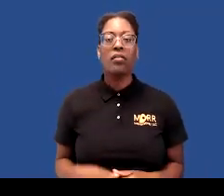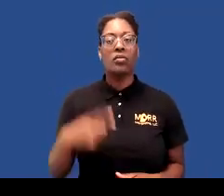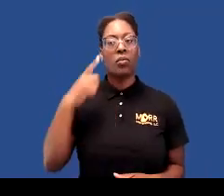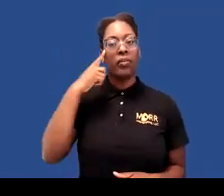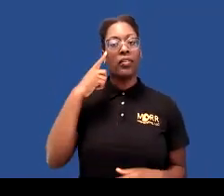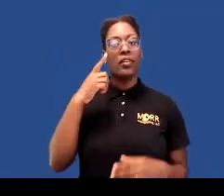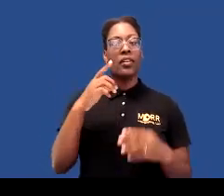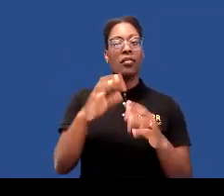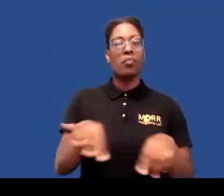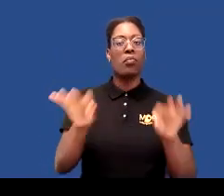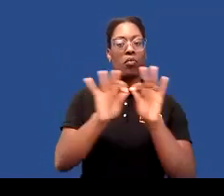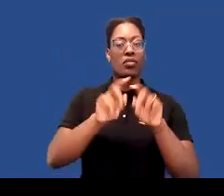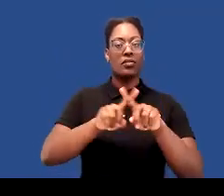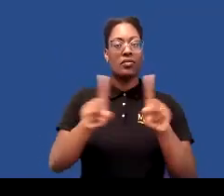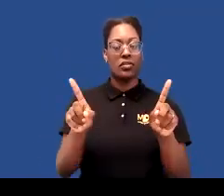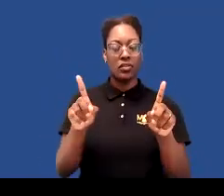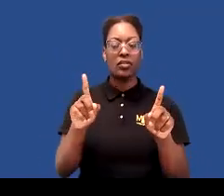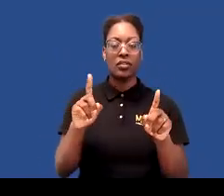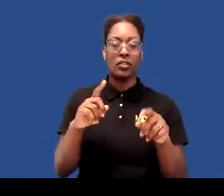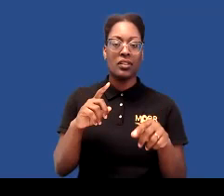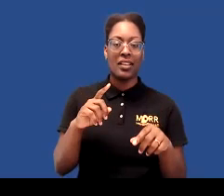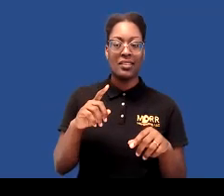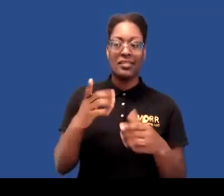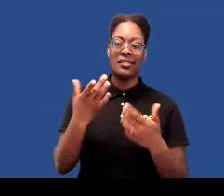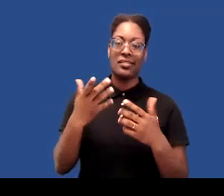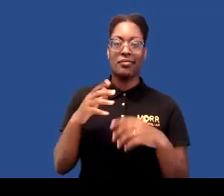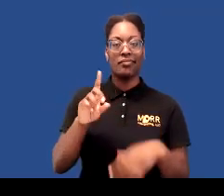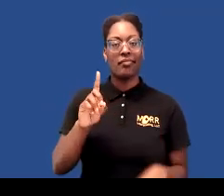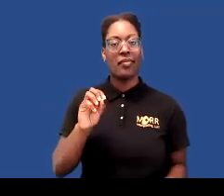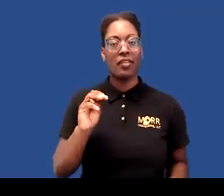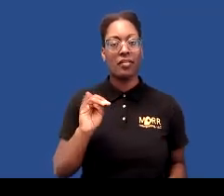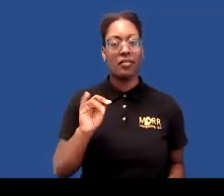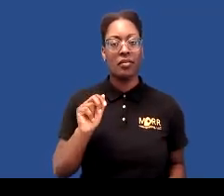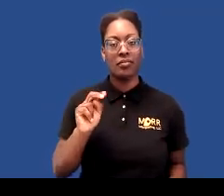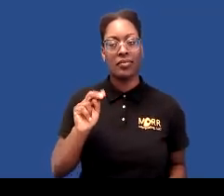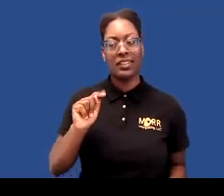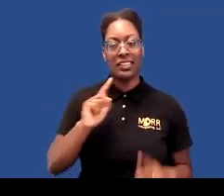with the dominant discourse and what they ultimately want from